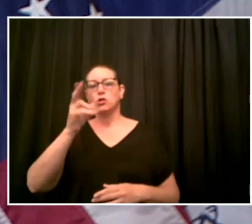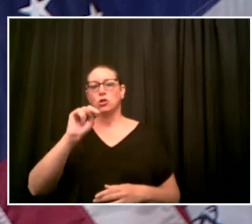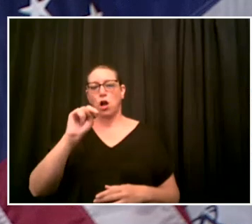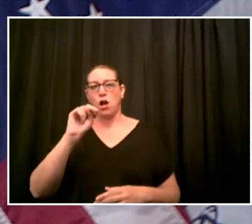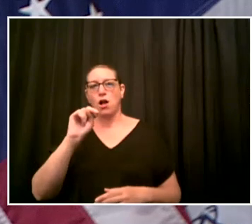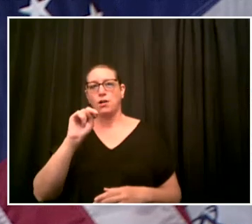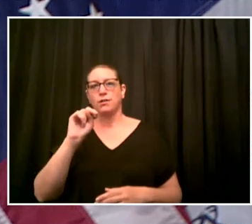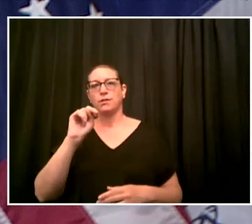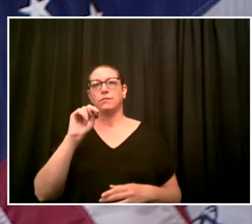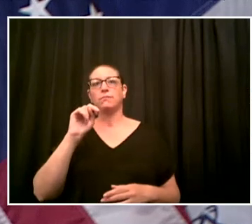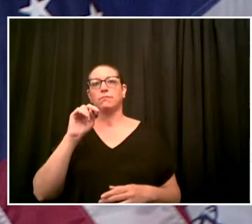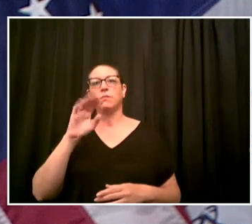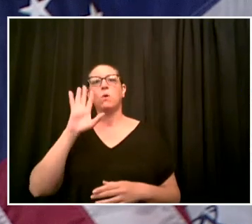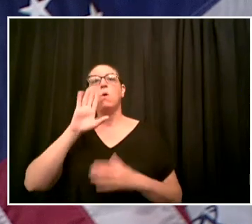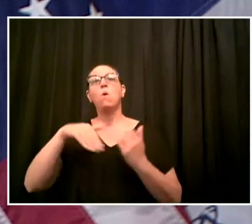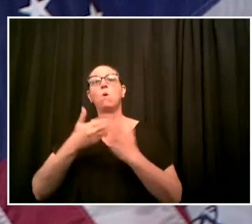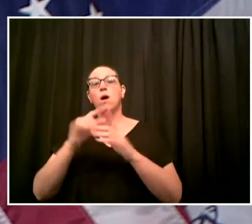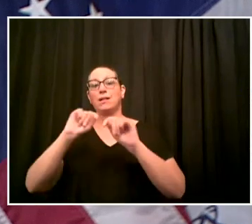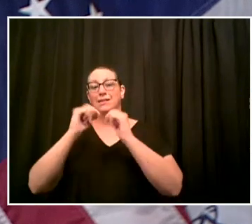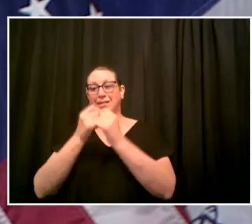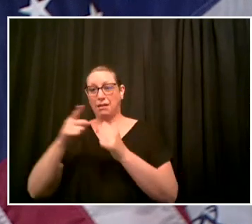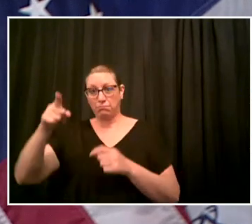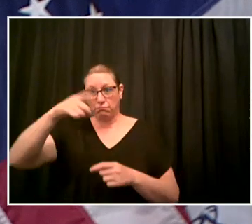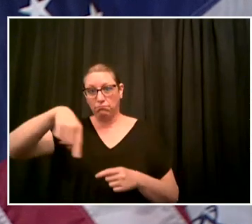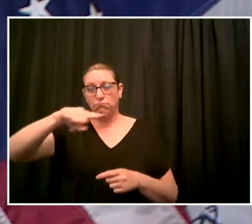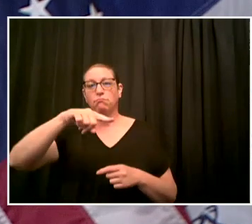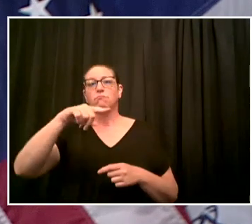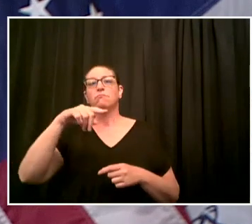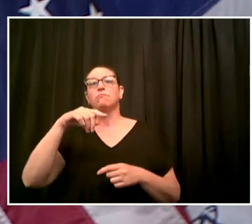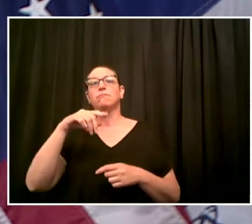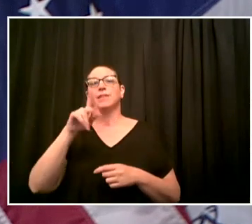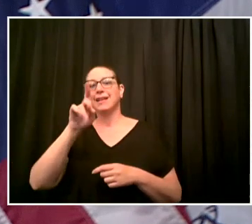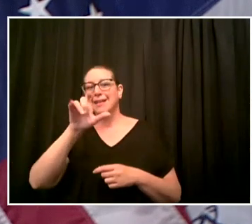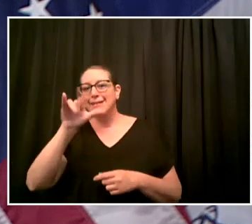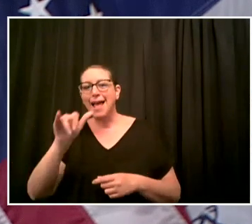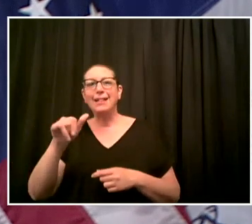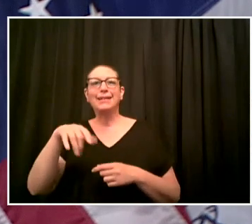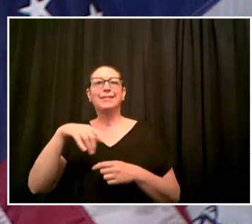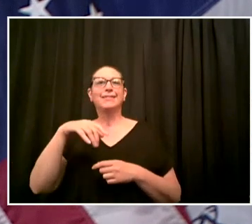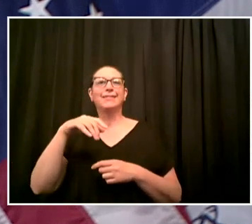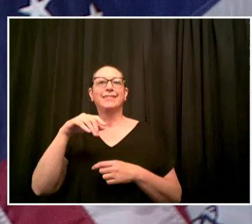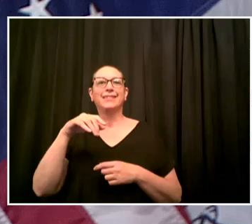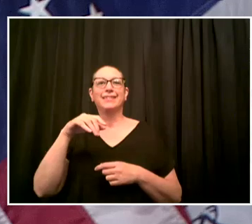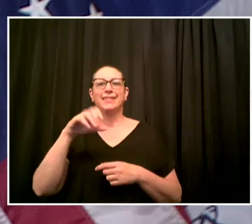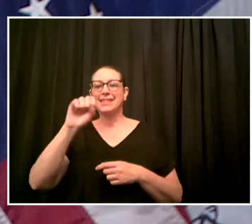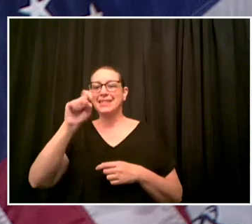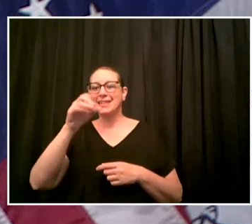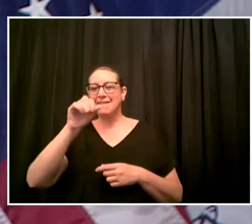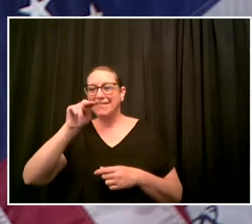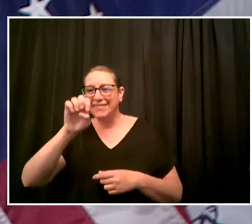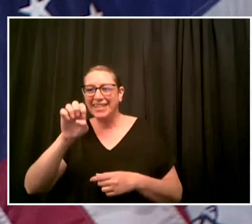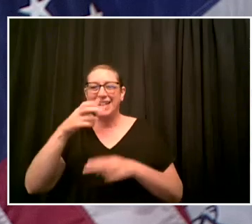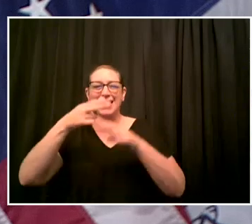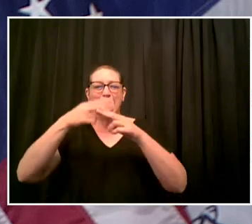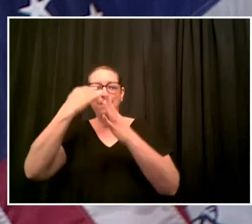THE ENTIRE LEGAL ETAM ,TH E LEGISLATIVE ACCOUNTING TEAM TO ON THIS BILL, INCLUDING KELLY TAYLOR, STEPHANIE JONES, JASON